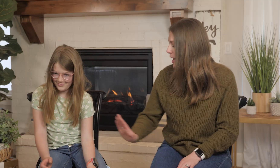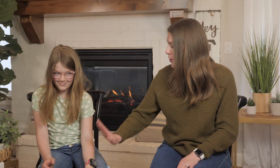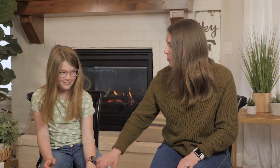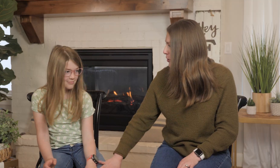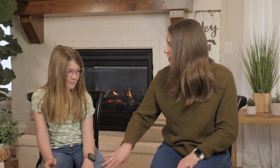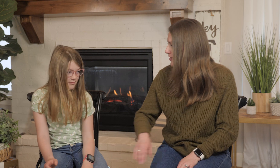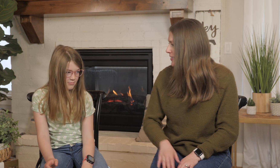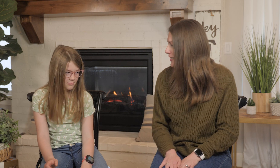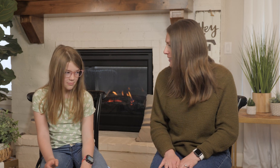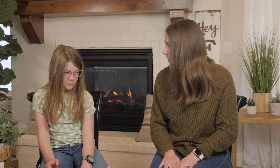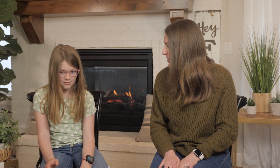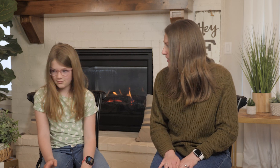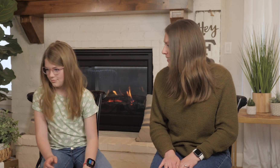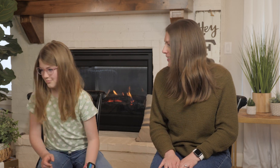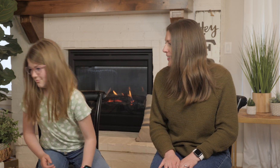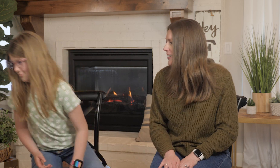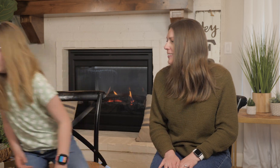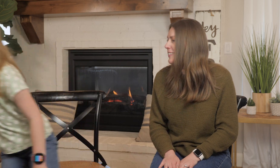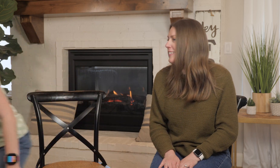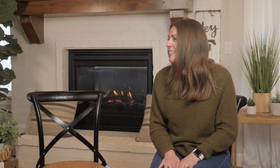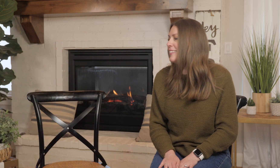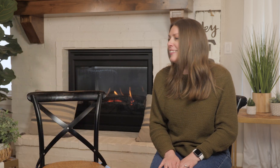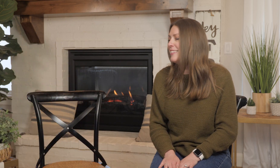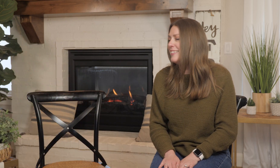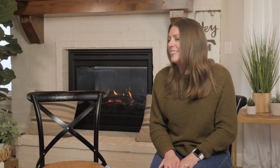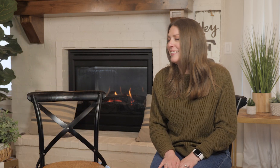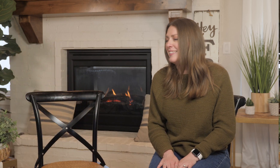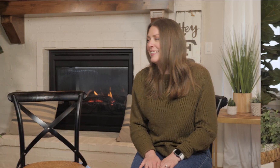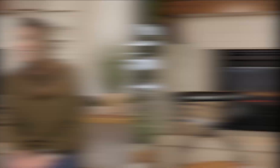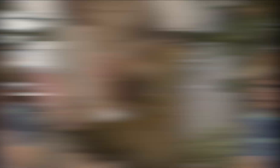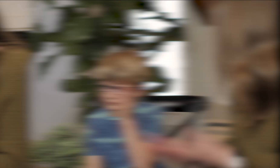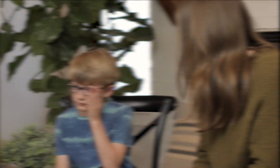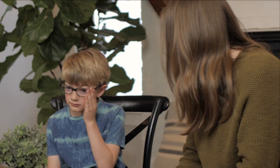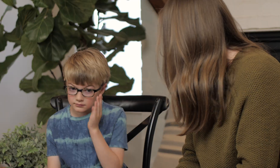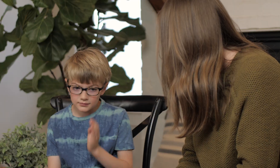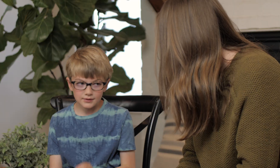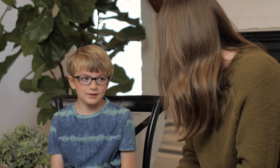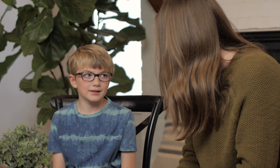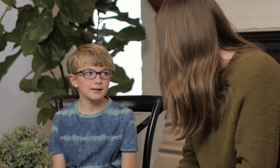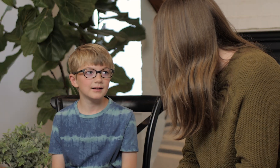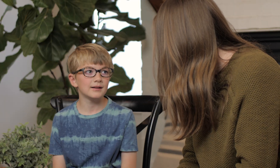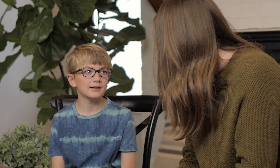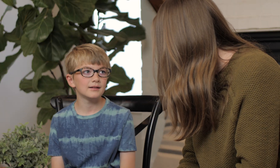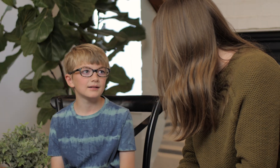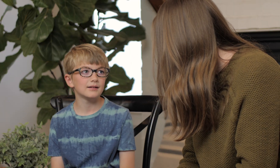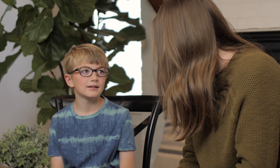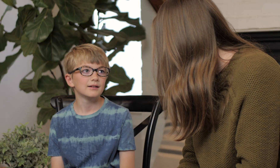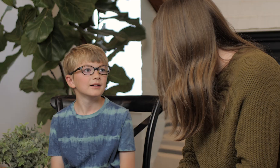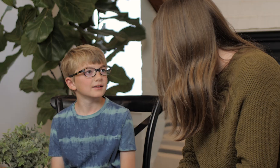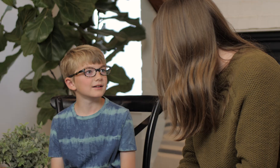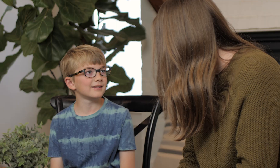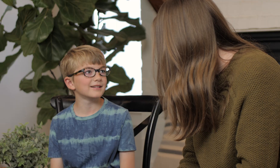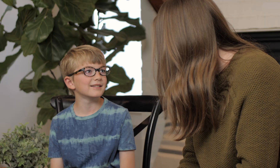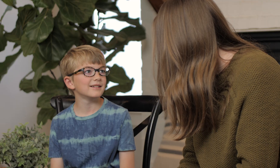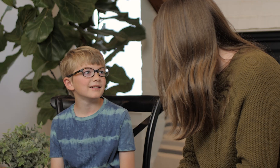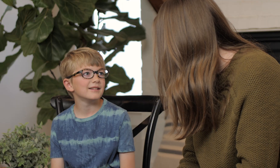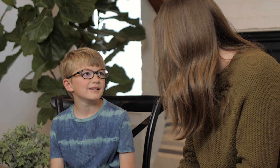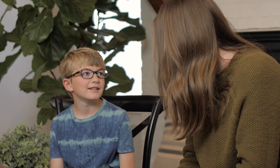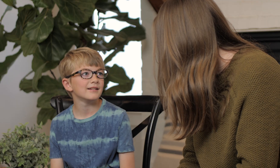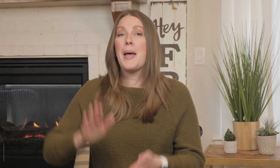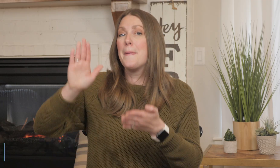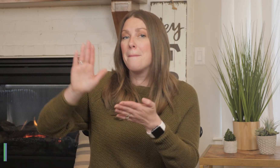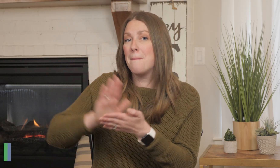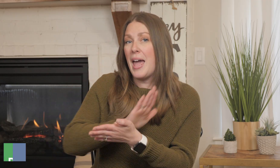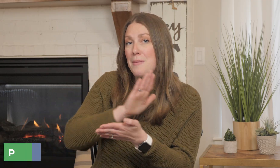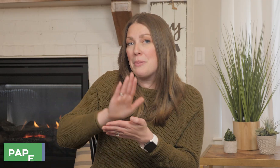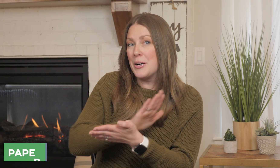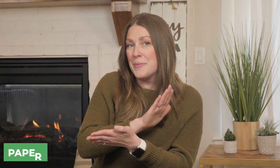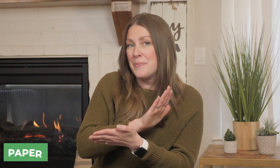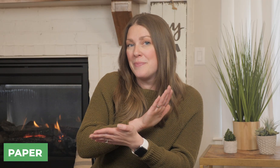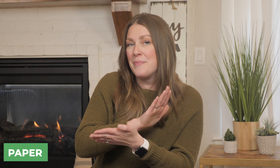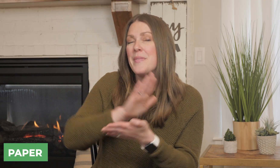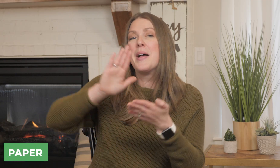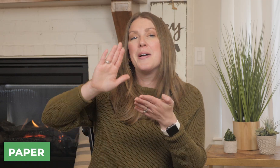math homework? Bye. All right, Lane you ready to learn some signs with me? Uh-huh. Yep. Paper, paper,